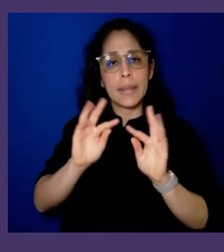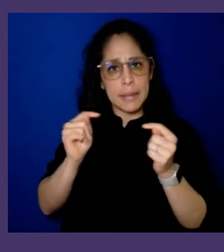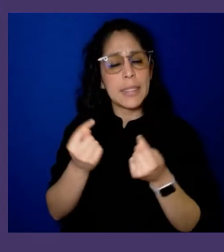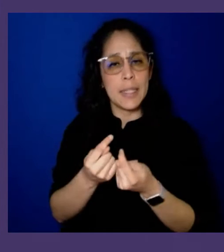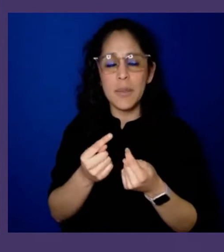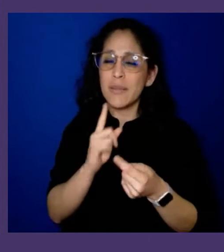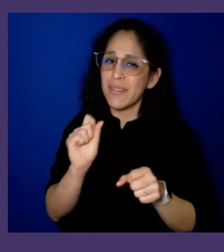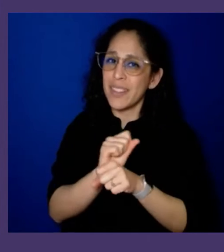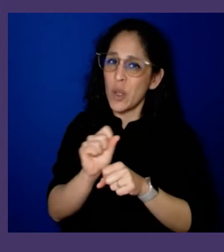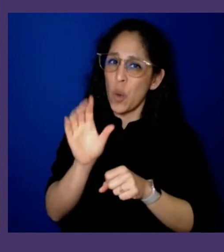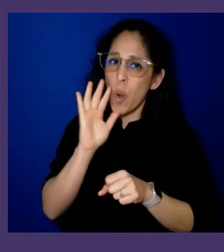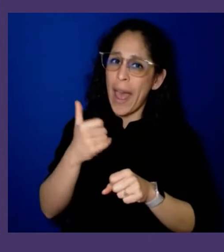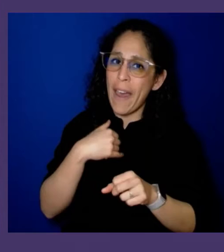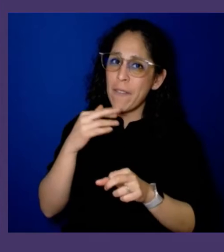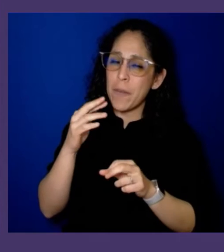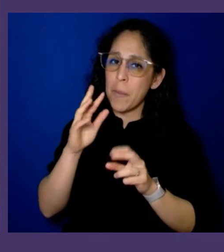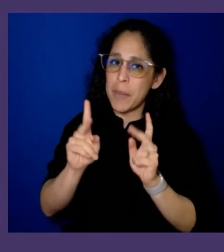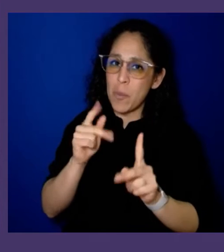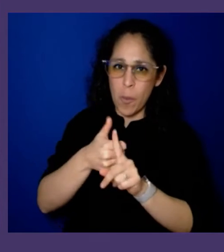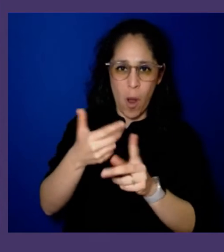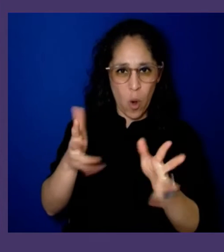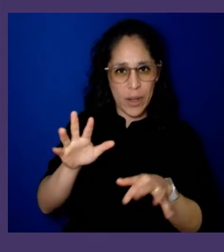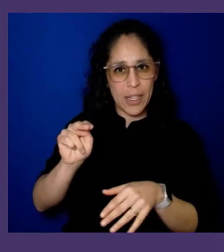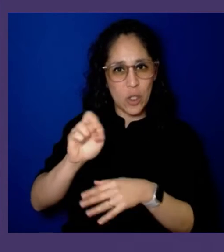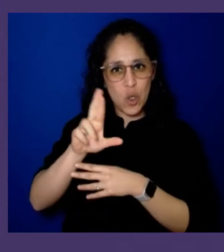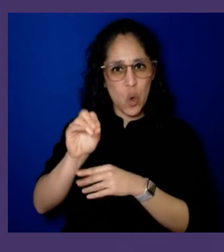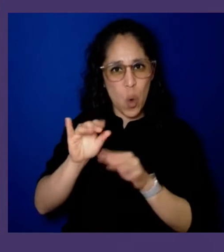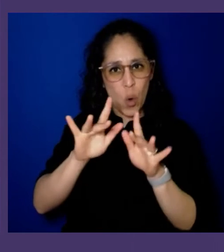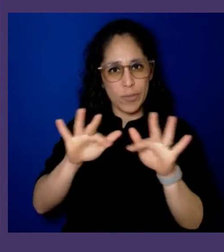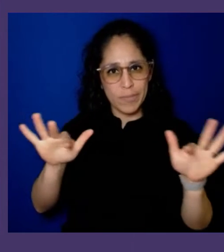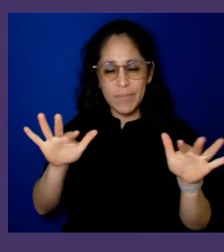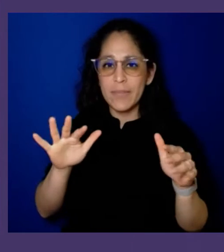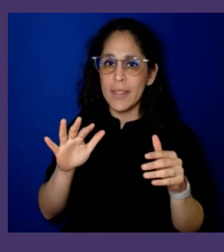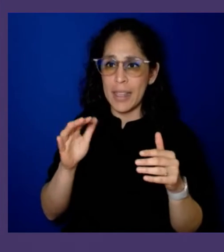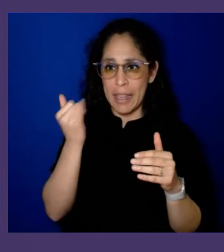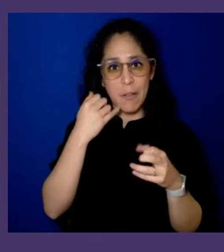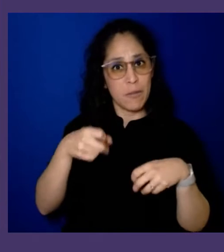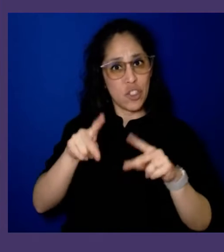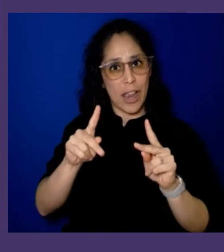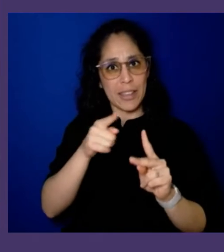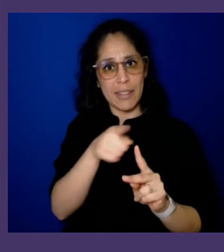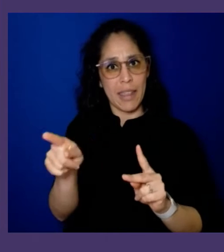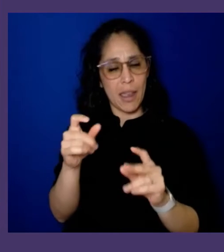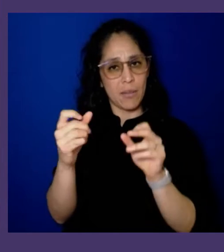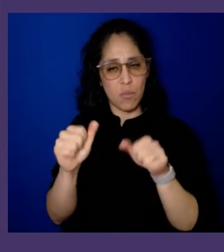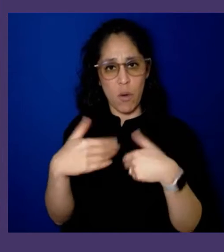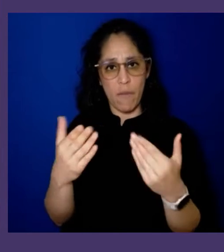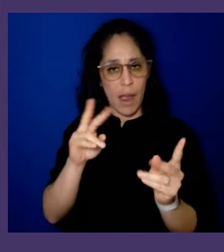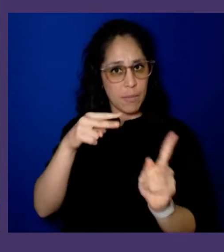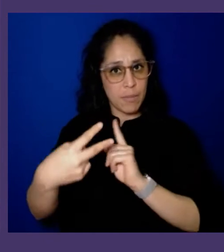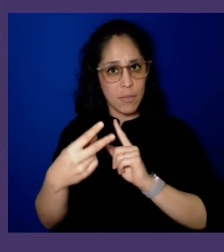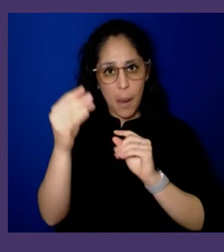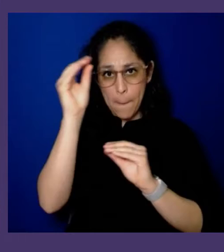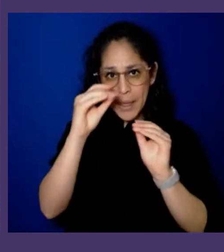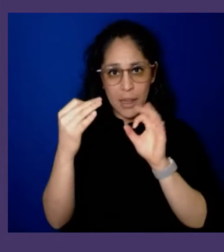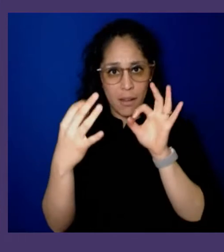contribute and give their opinions, you can find a lot of valuable insights. Yeah, making sure that you plan